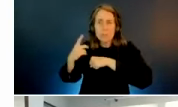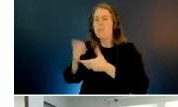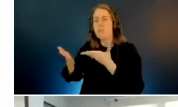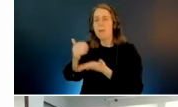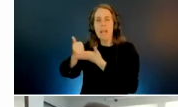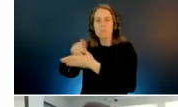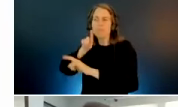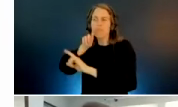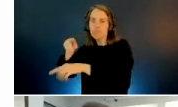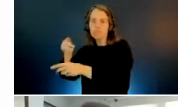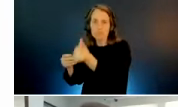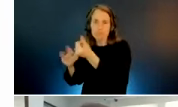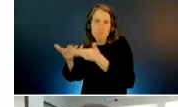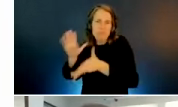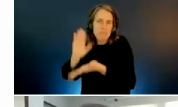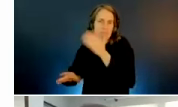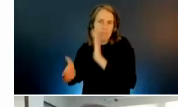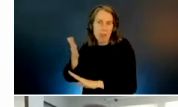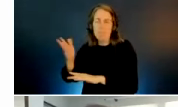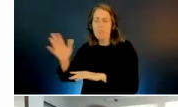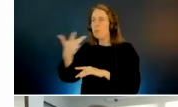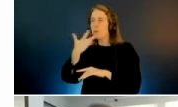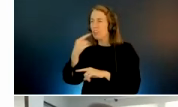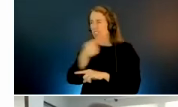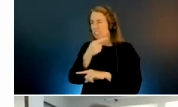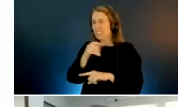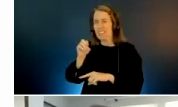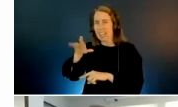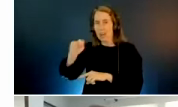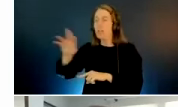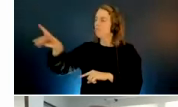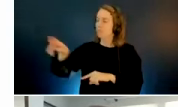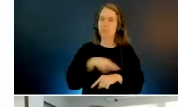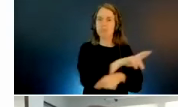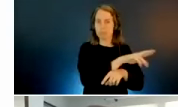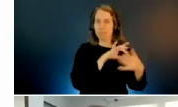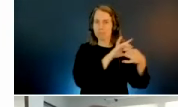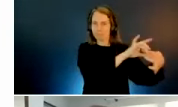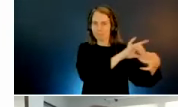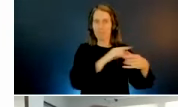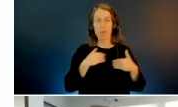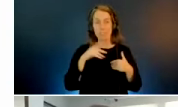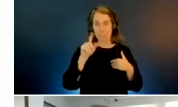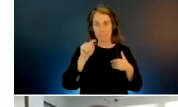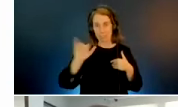to me um just tell them that and they'll get you on over to me we have a tty line 866 232